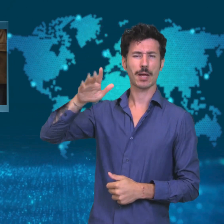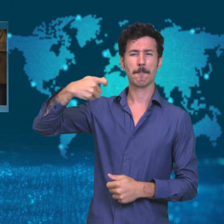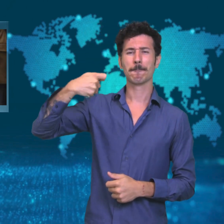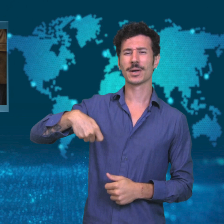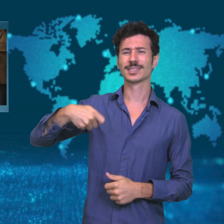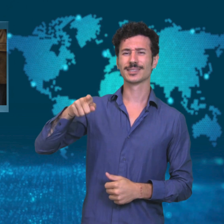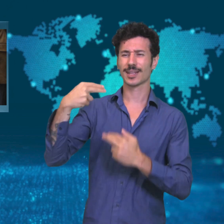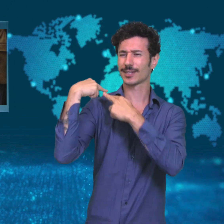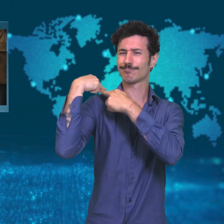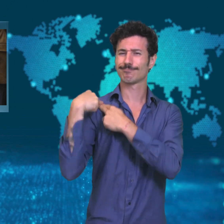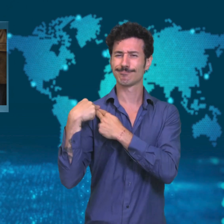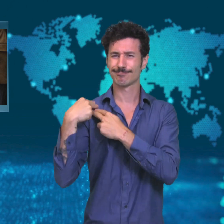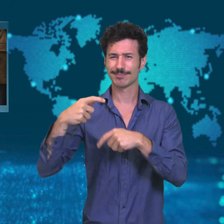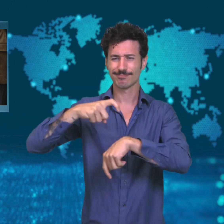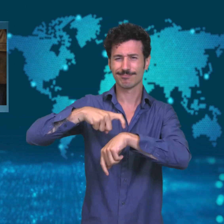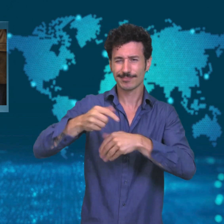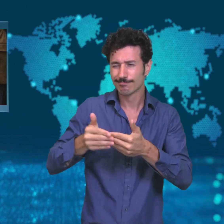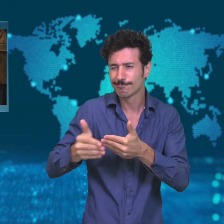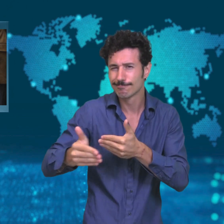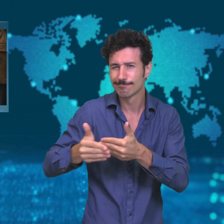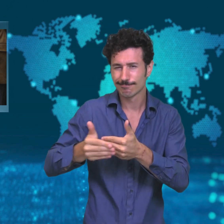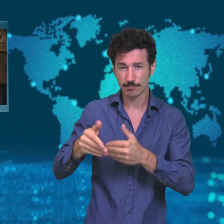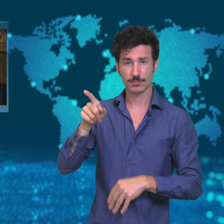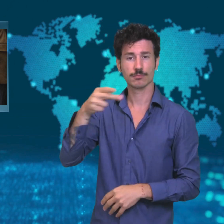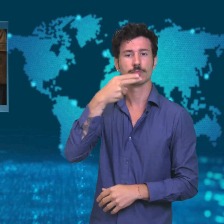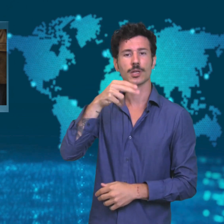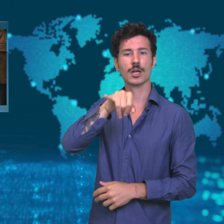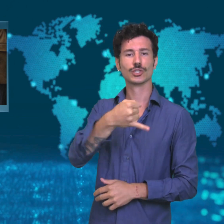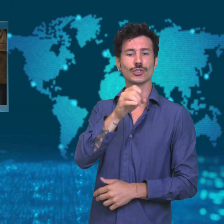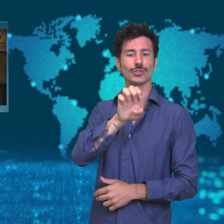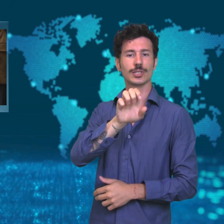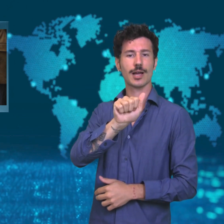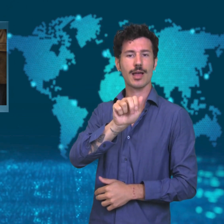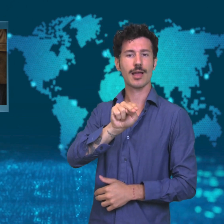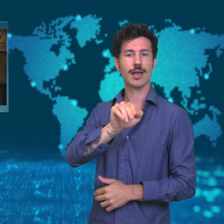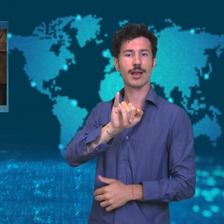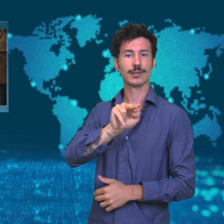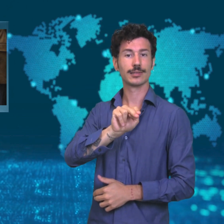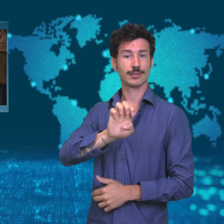follow quarantine rules could get jail time.